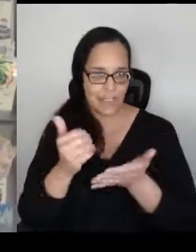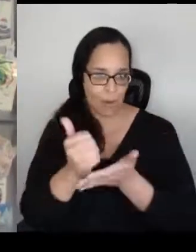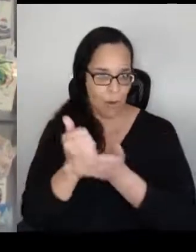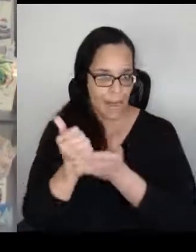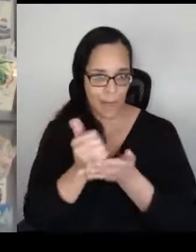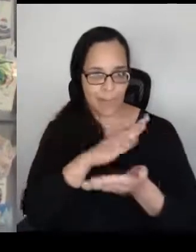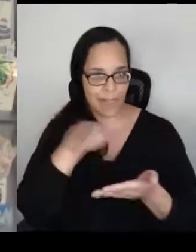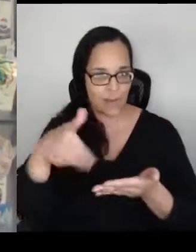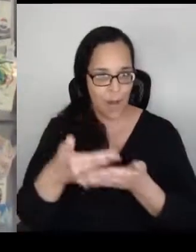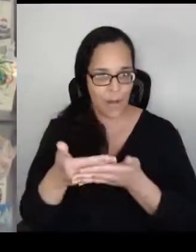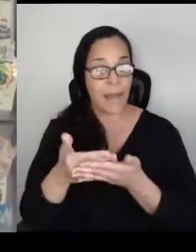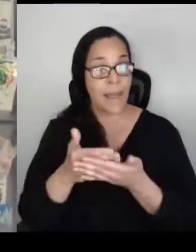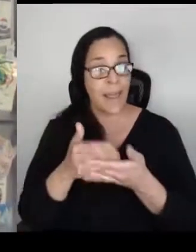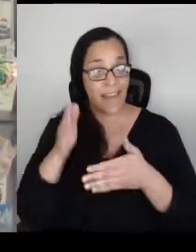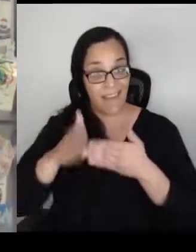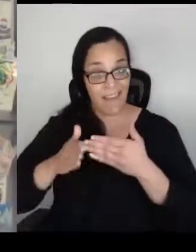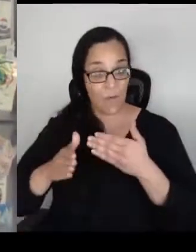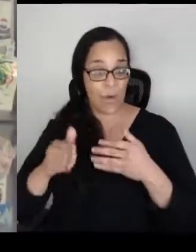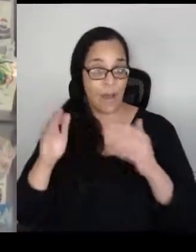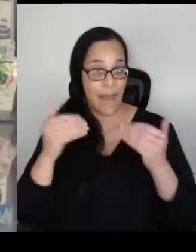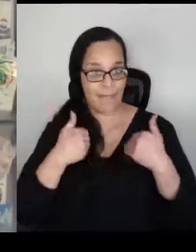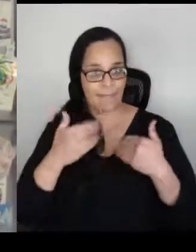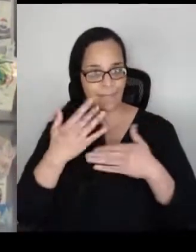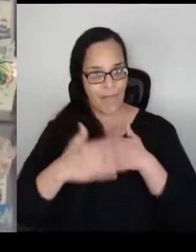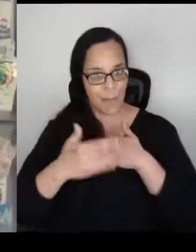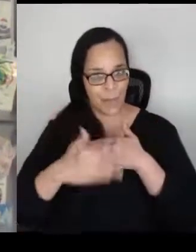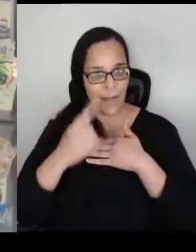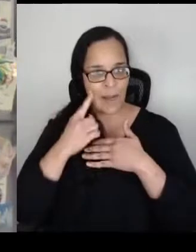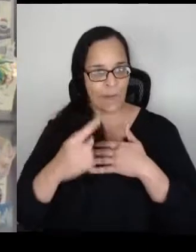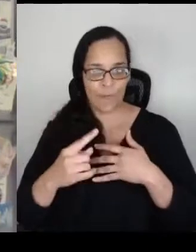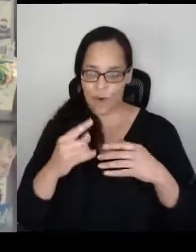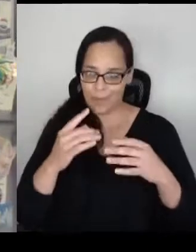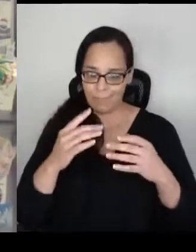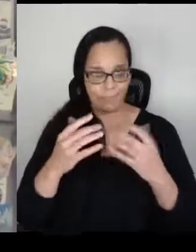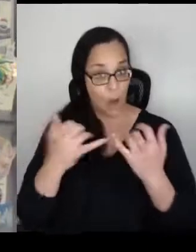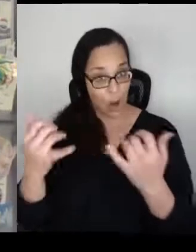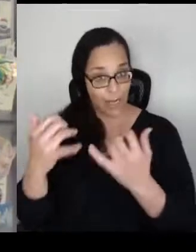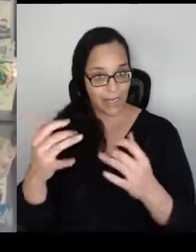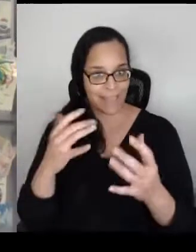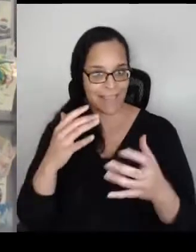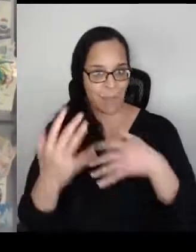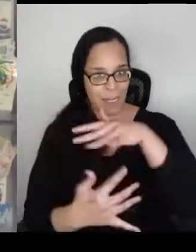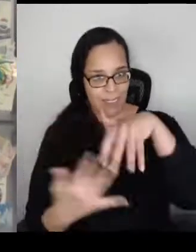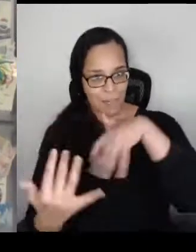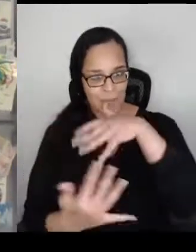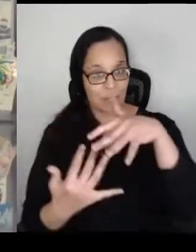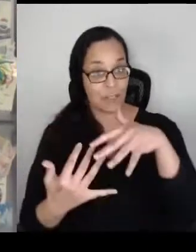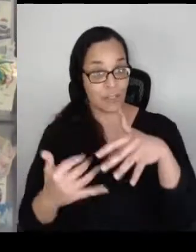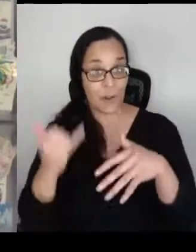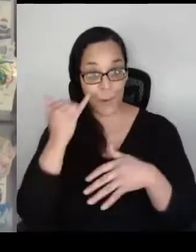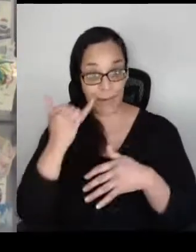so as you watch the live stream, please post your questions in the comments section. I'd like to thank our promotional partners